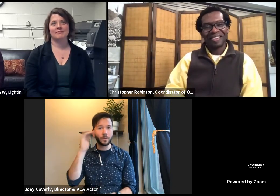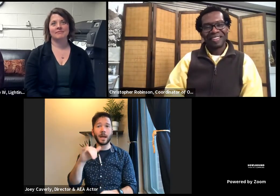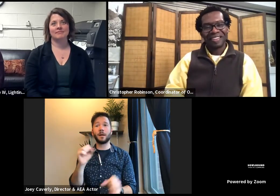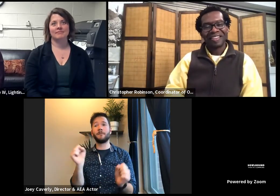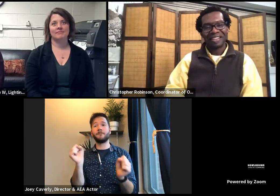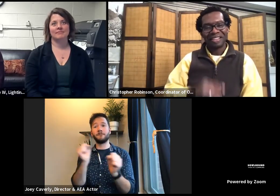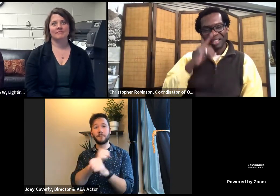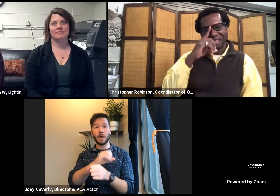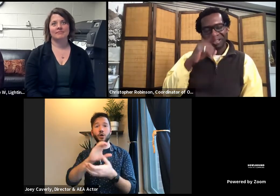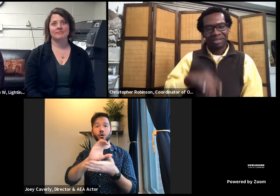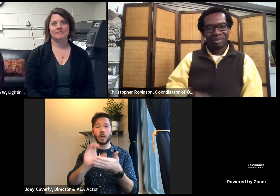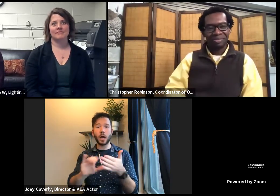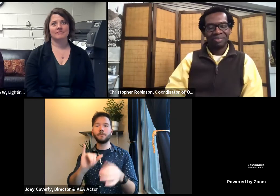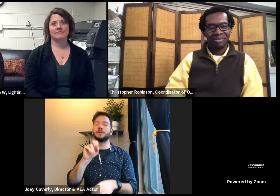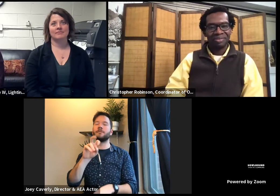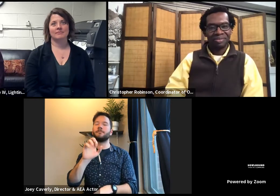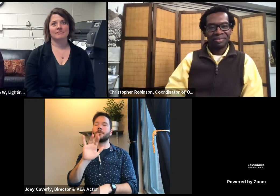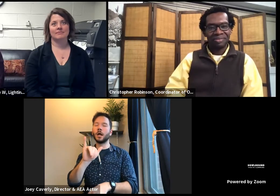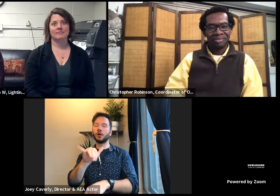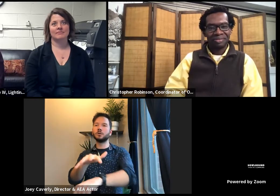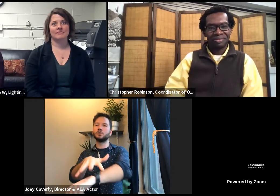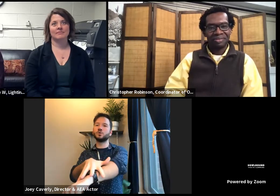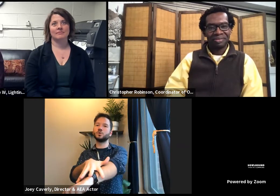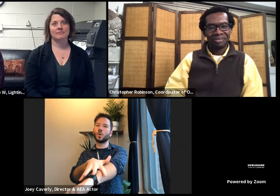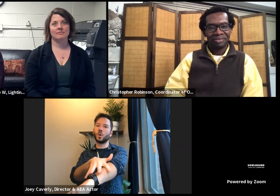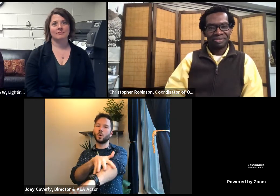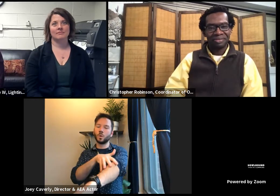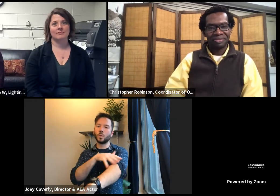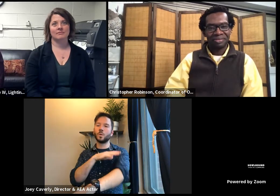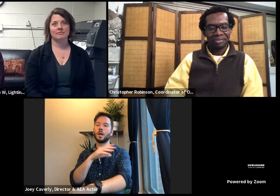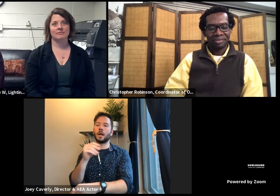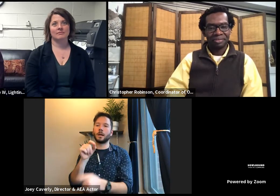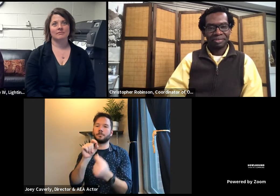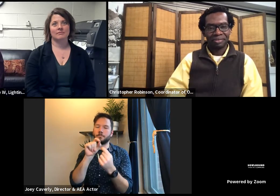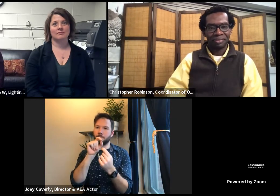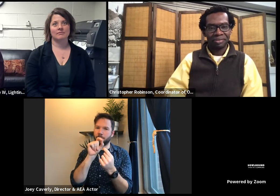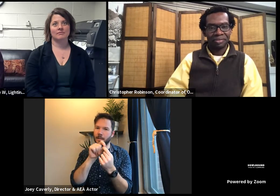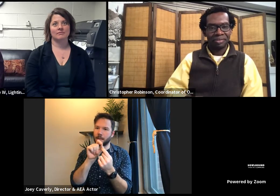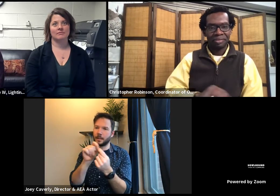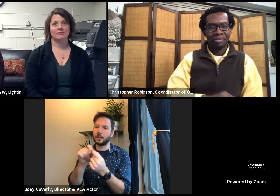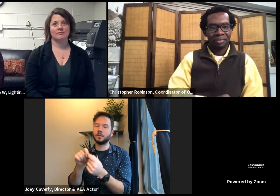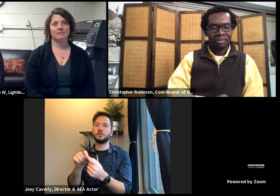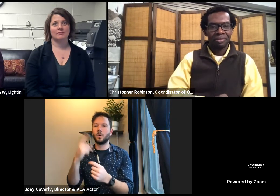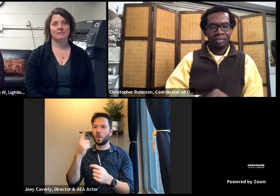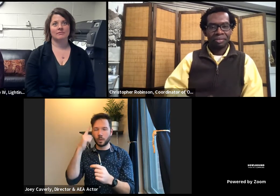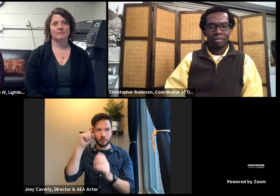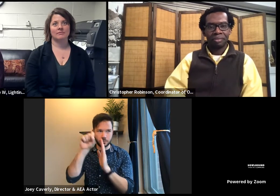I believe that most production managers are aware, and fight choreography as well,